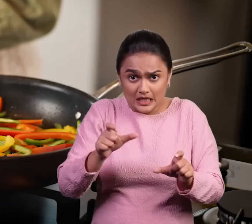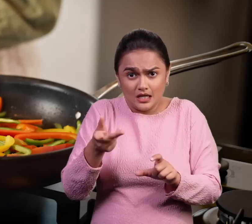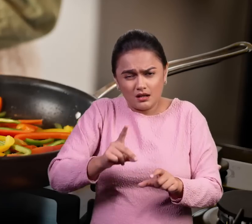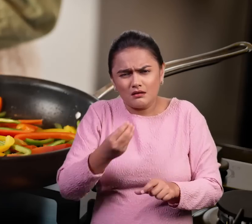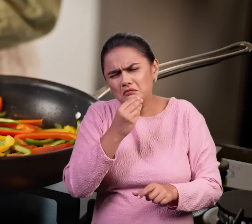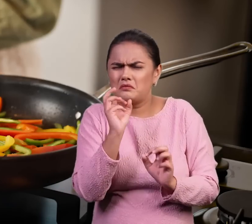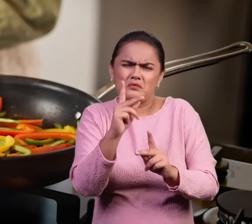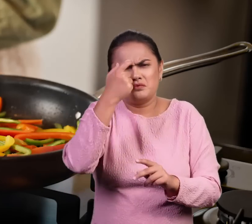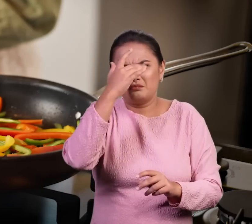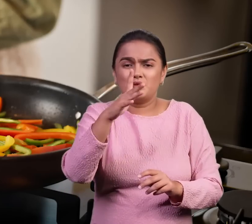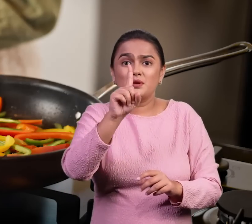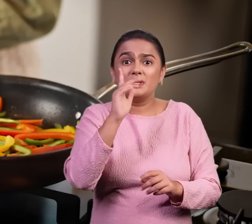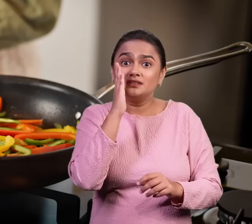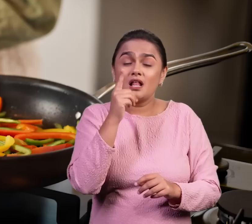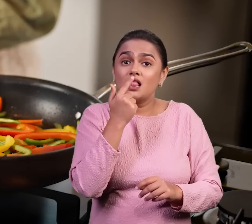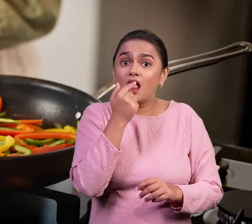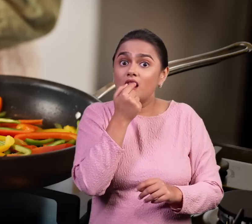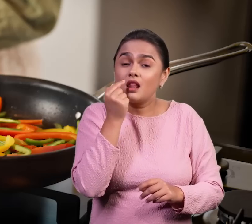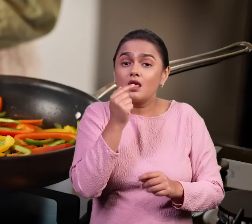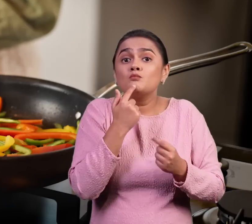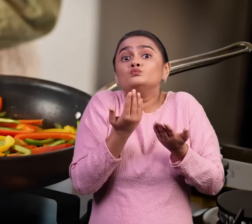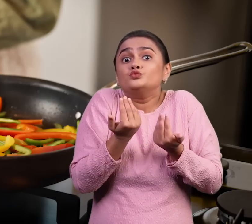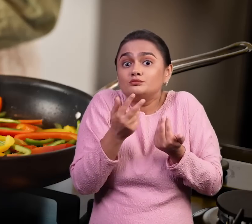But the virus could be absorbed through the mucosa.